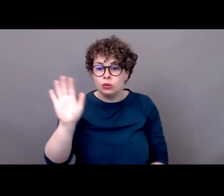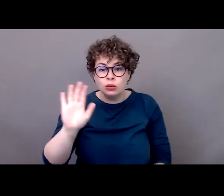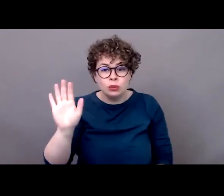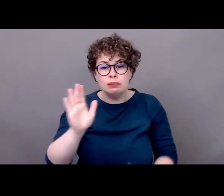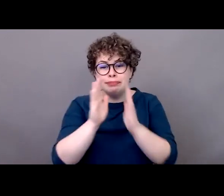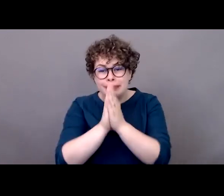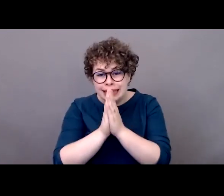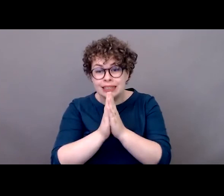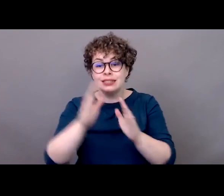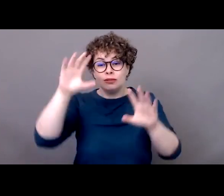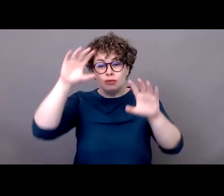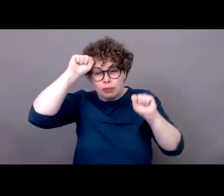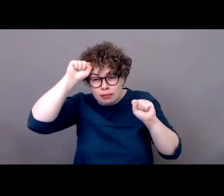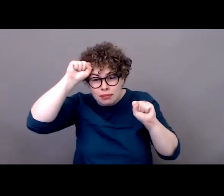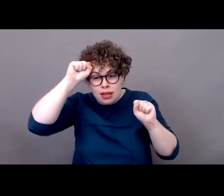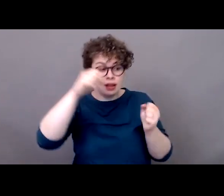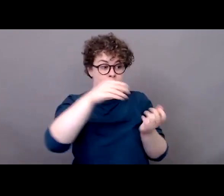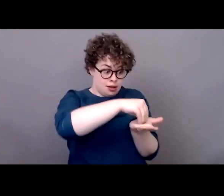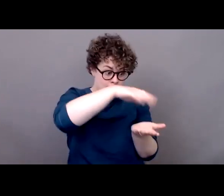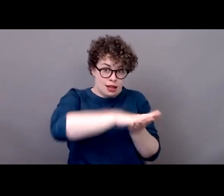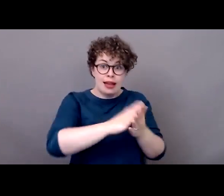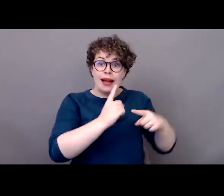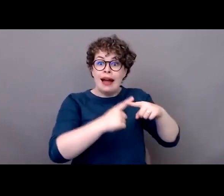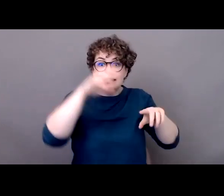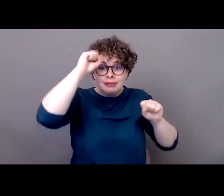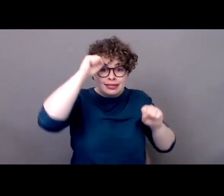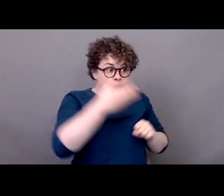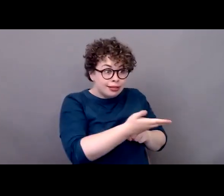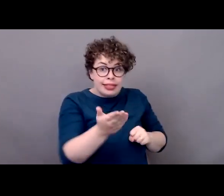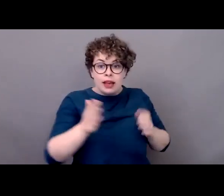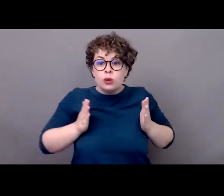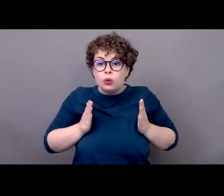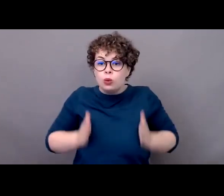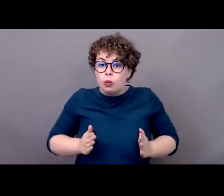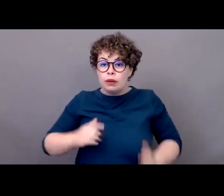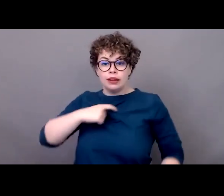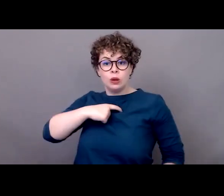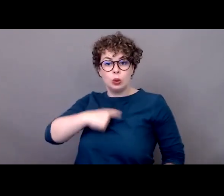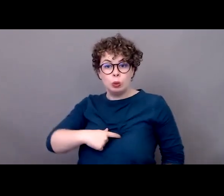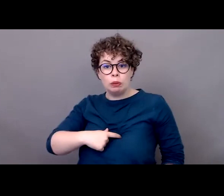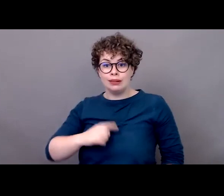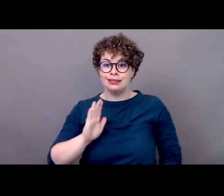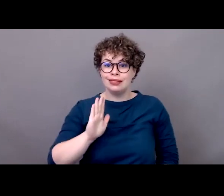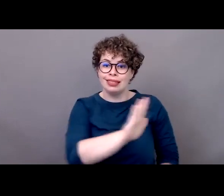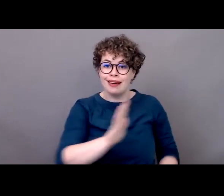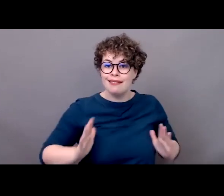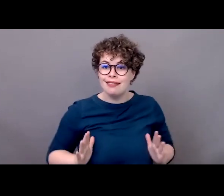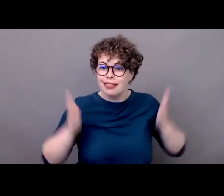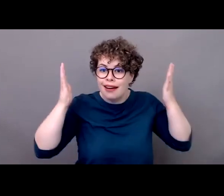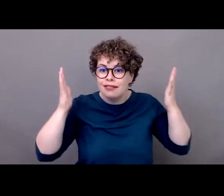Our main goal should be to engage in the life perspective of these people, and to improve it.